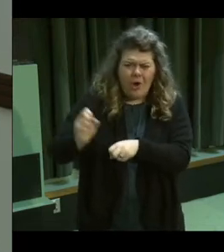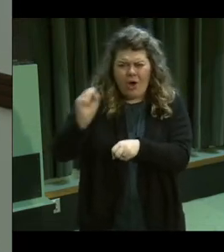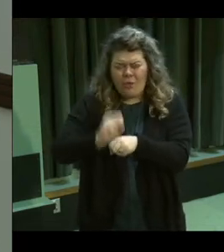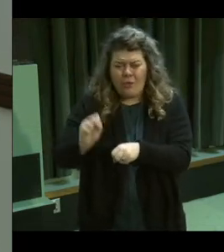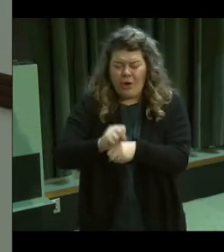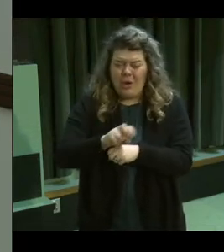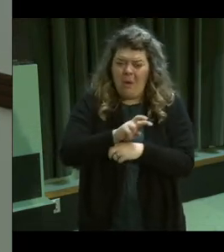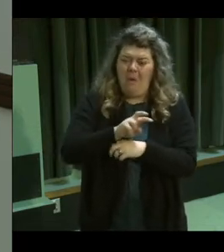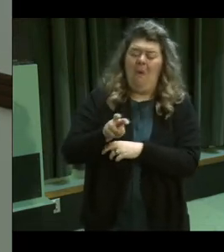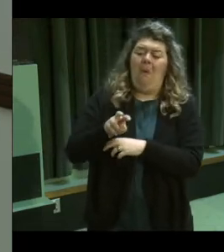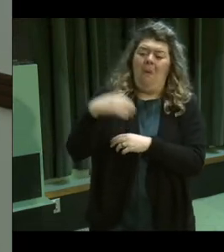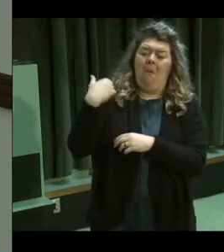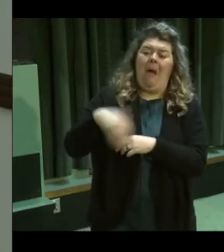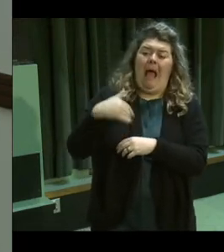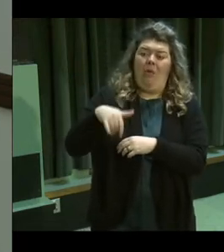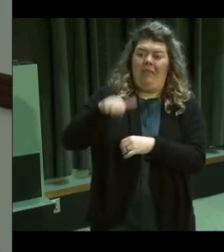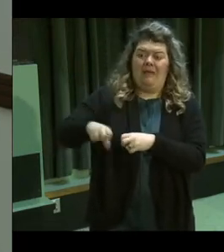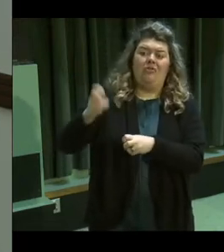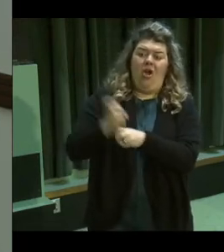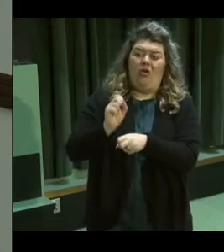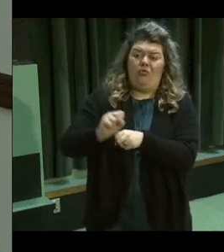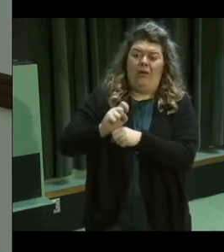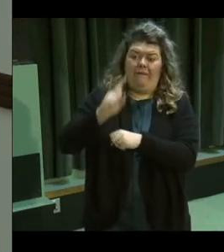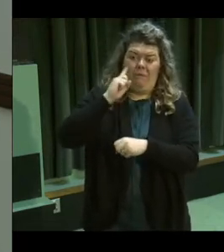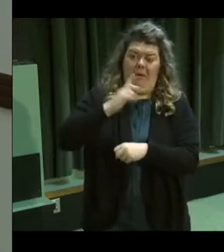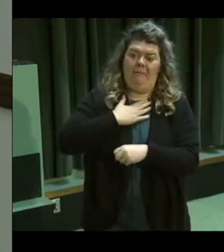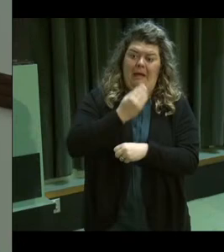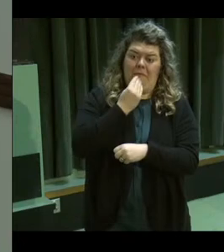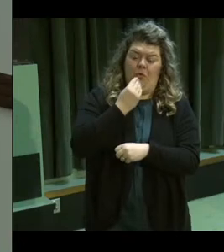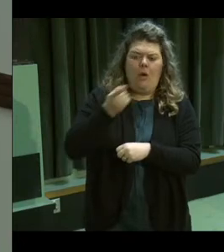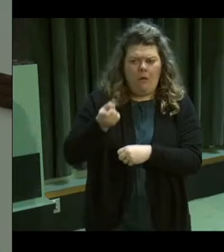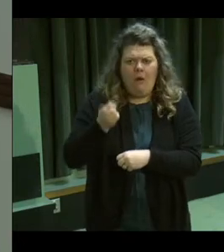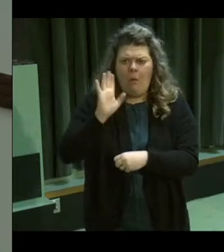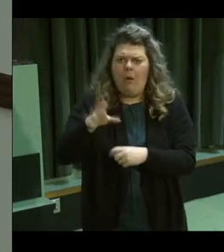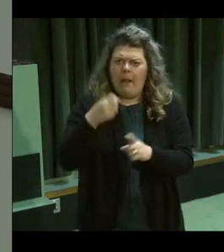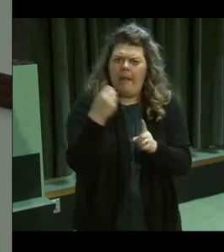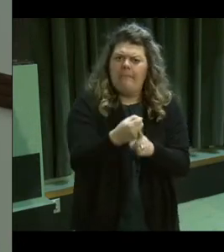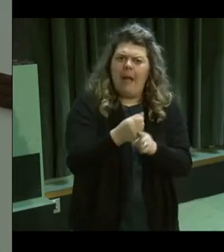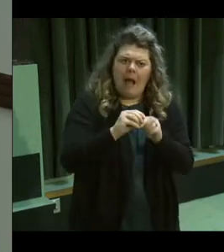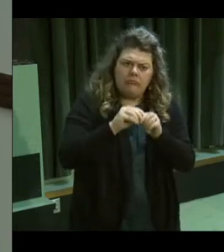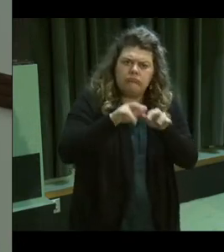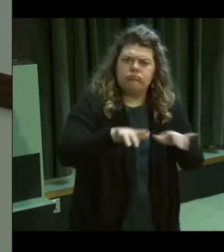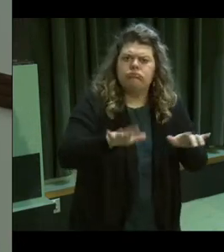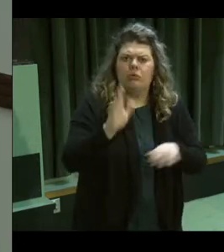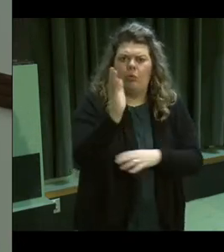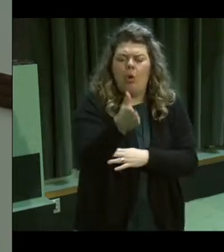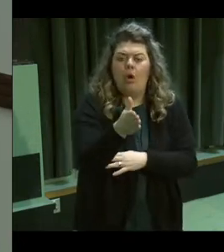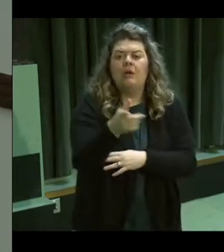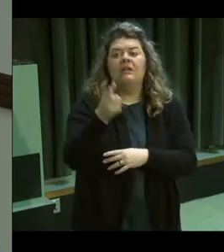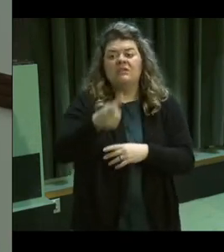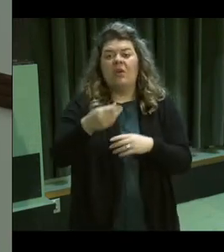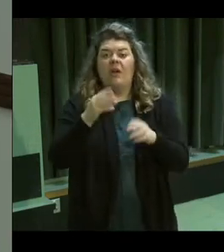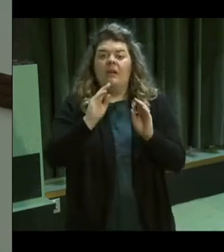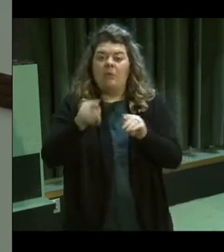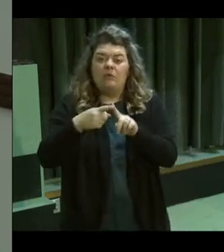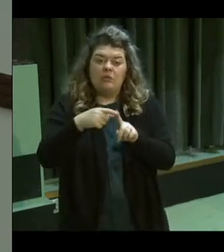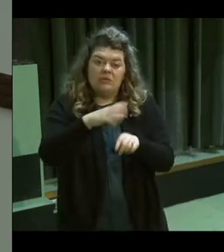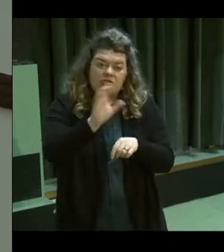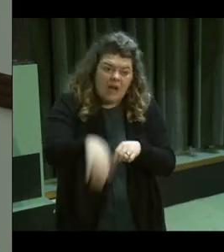would respond. So farm workers who barely spoke English, and many of whom had not been